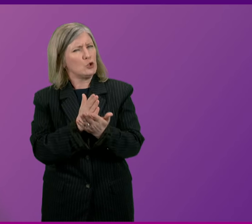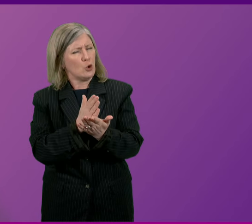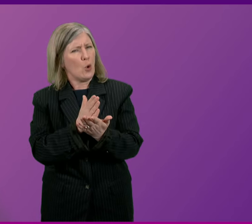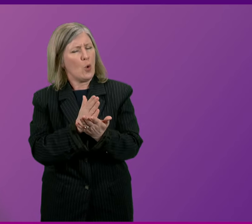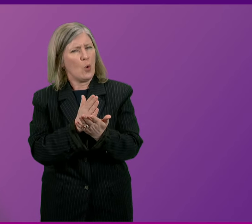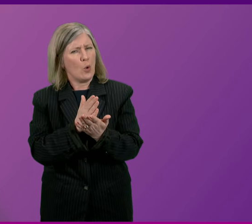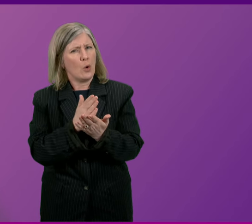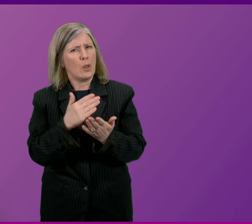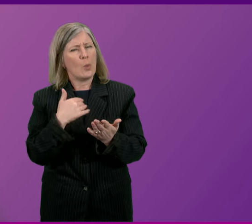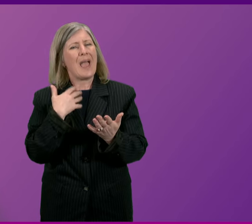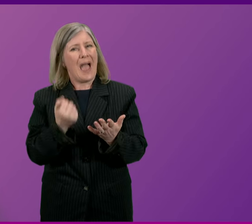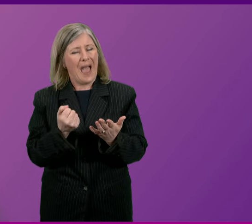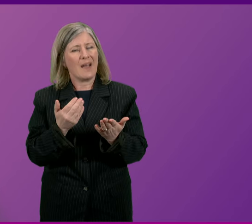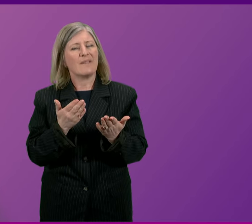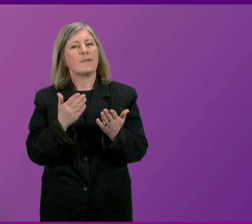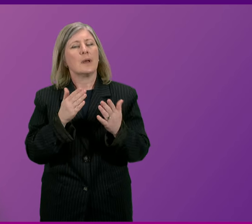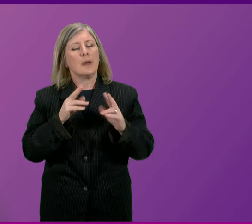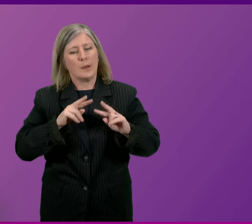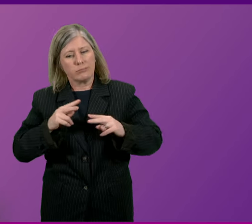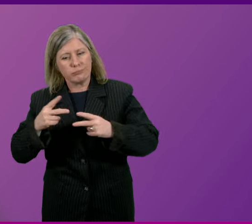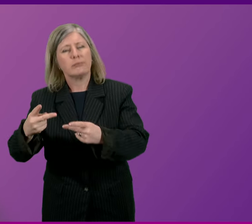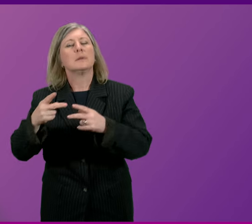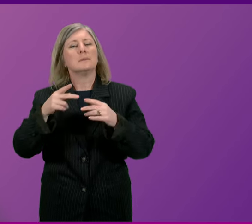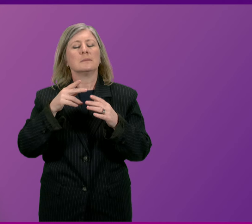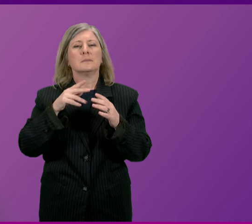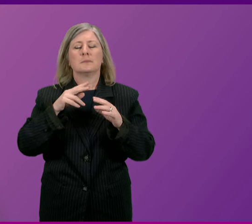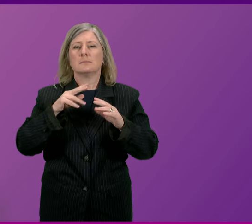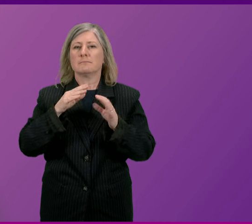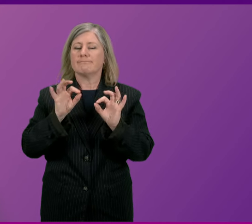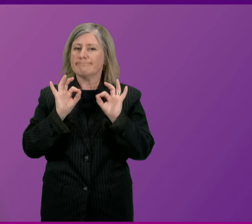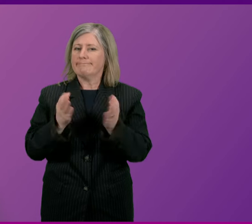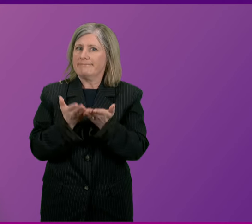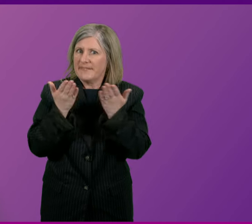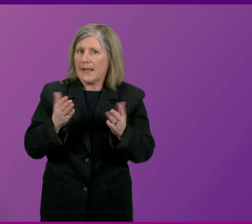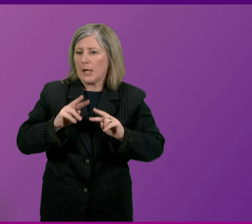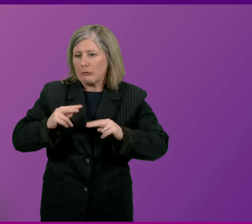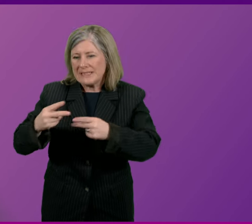have a just transition for the oil and gas sector. We have a climate crisis,